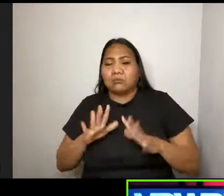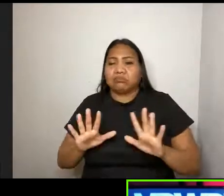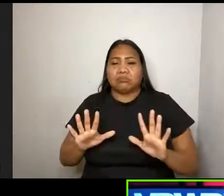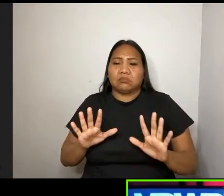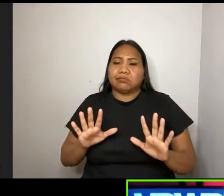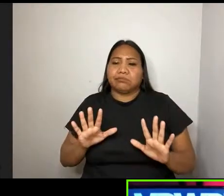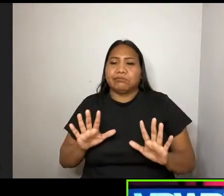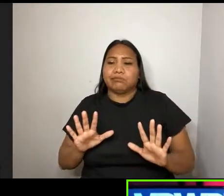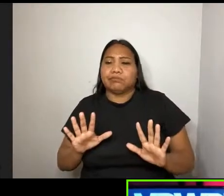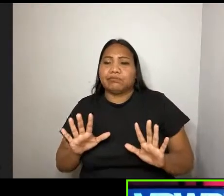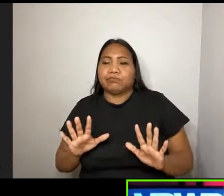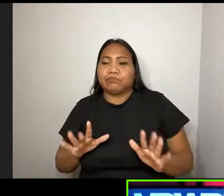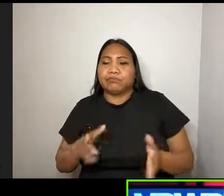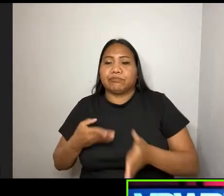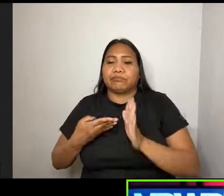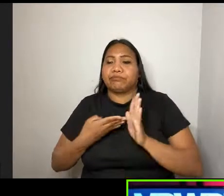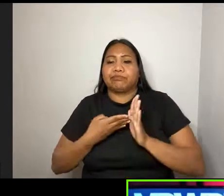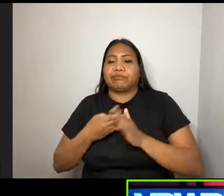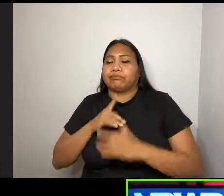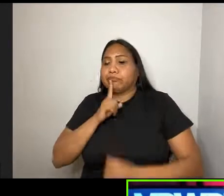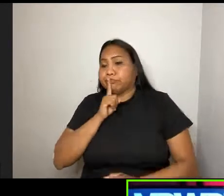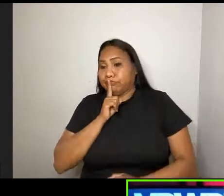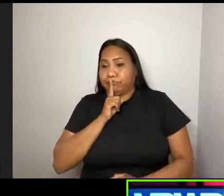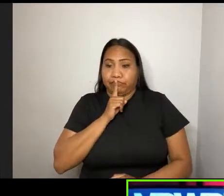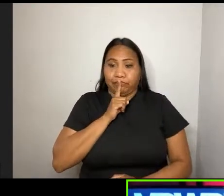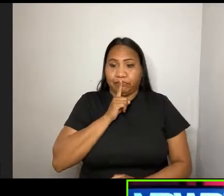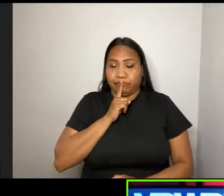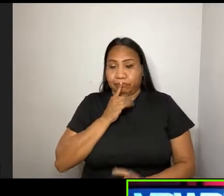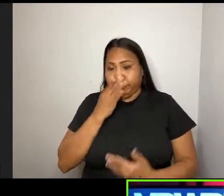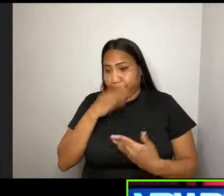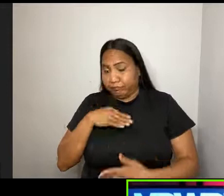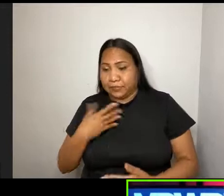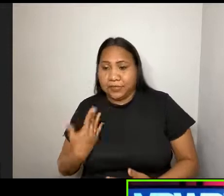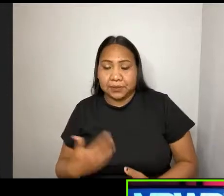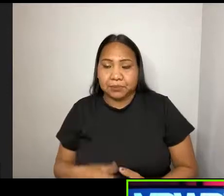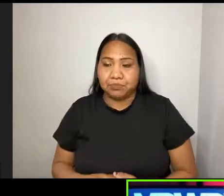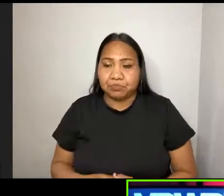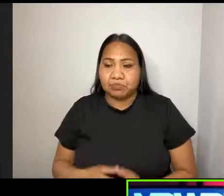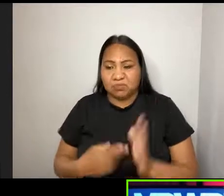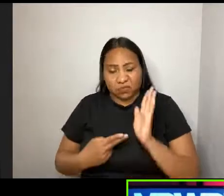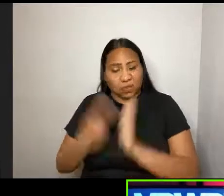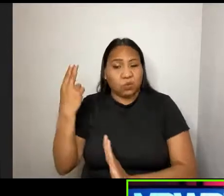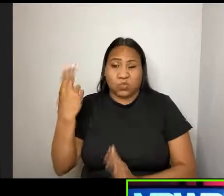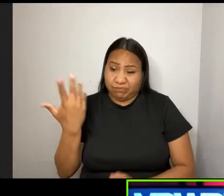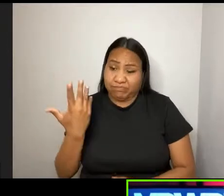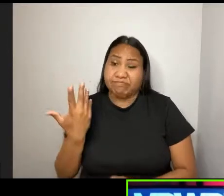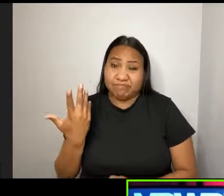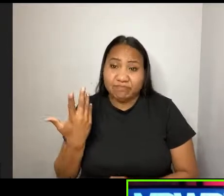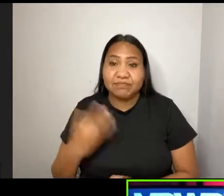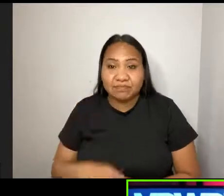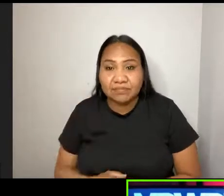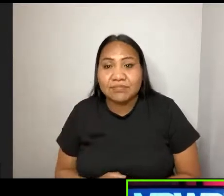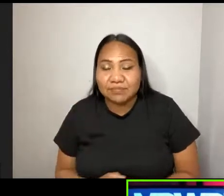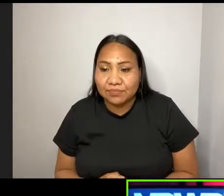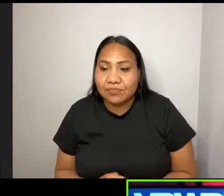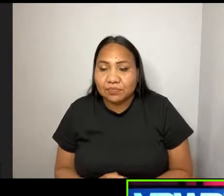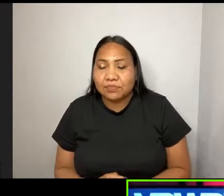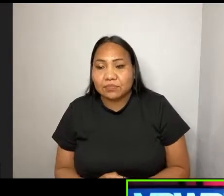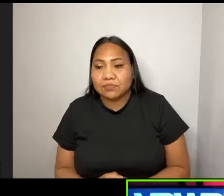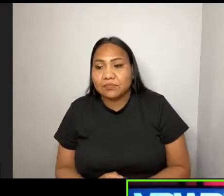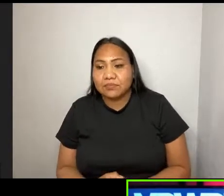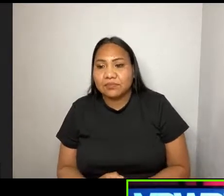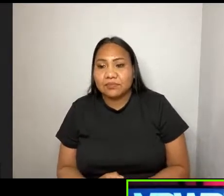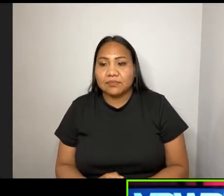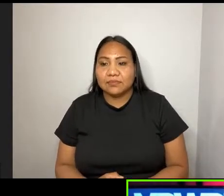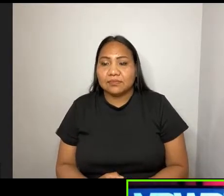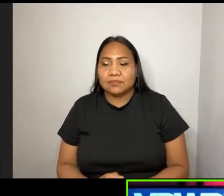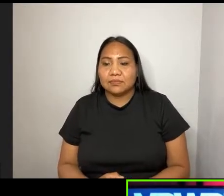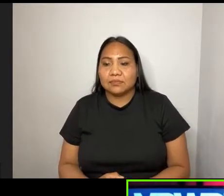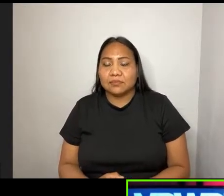We have to work within that system in order to help bridge, or actually, yeah, in order to bridge